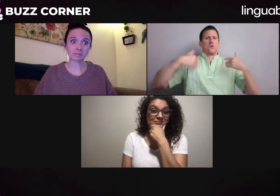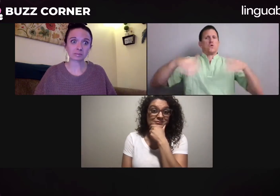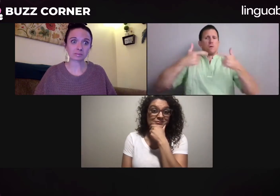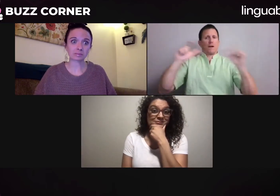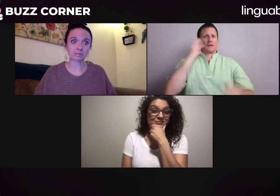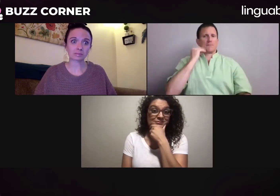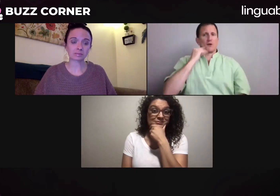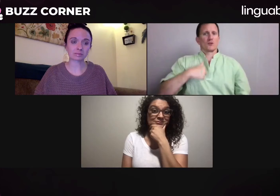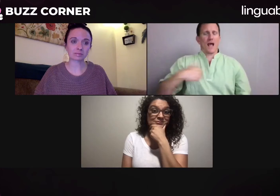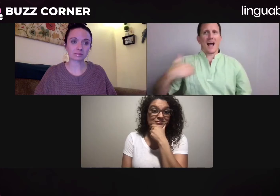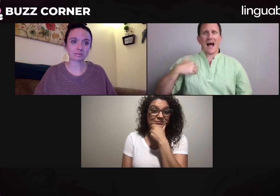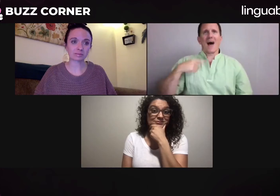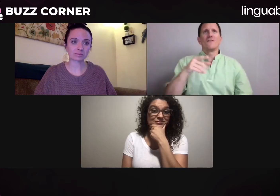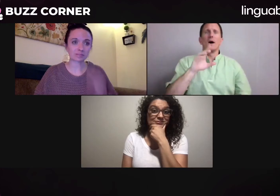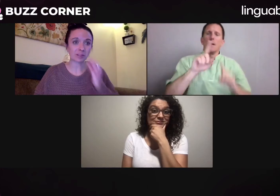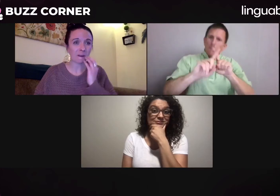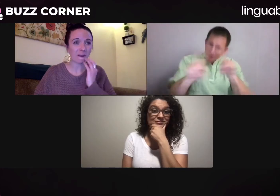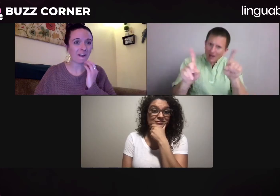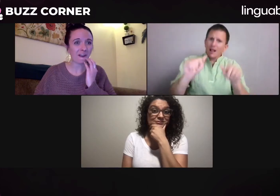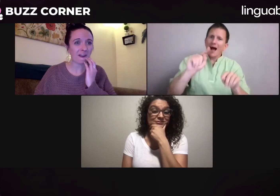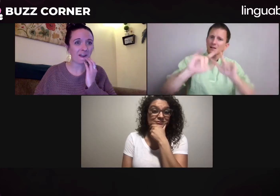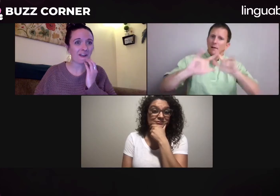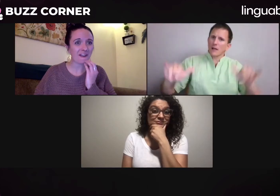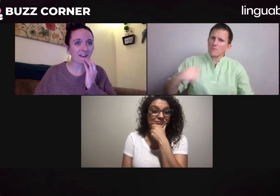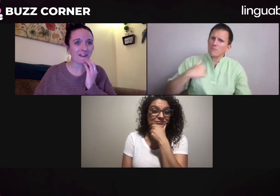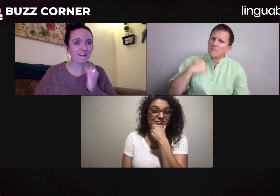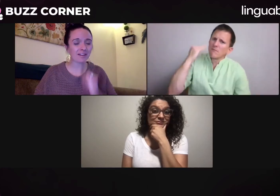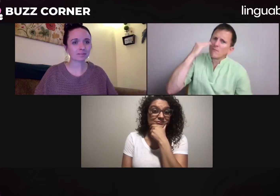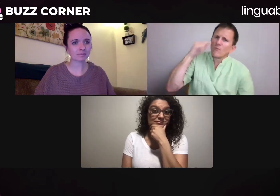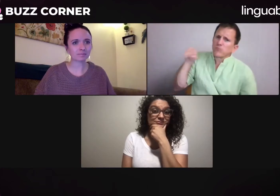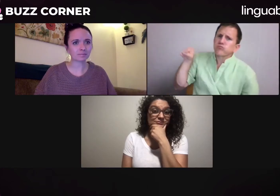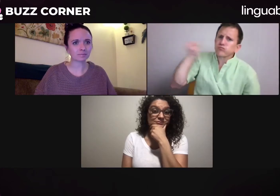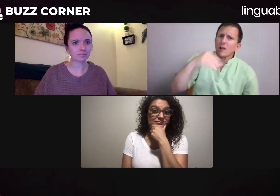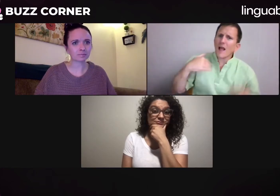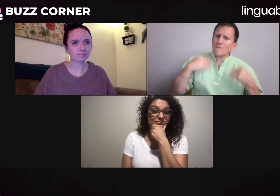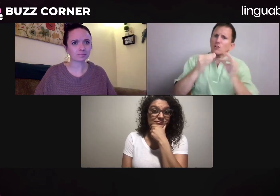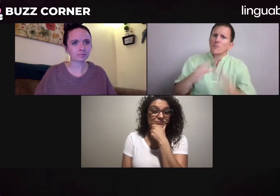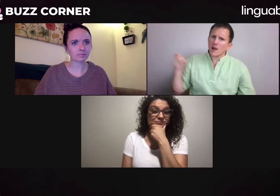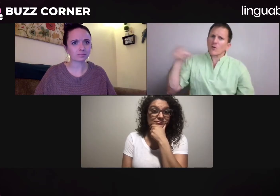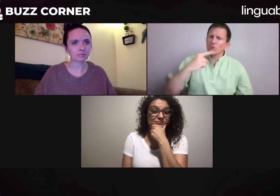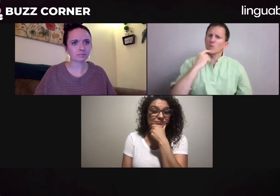Because I couldn't understand them. And that was a big experience, big learning experience that I had. But at the same time,